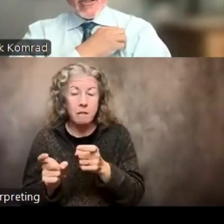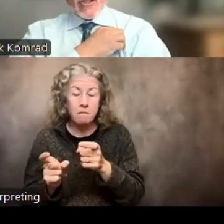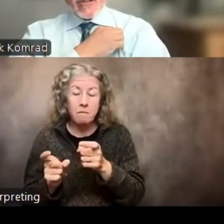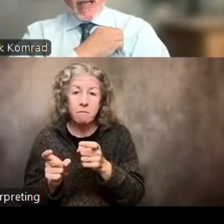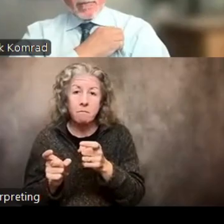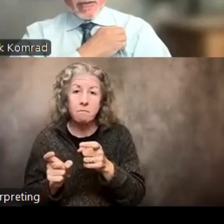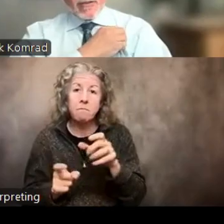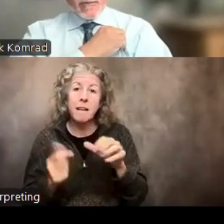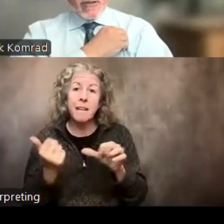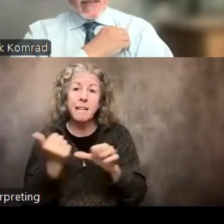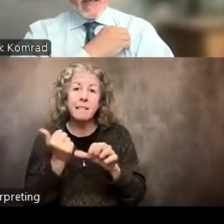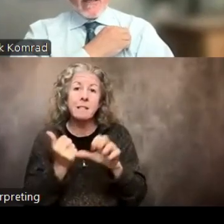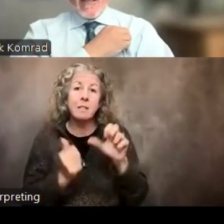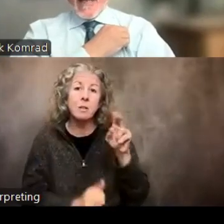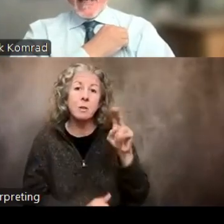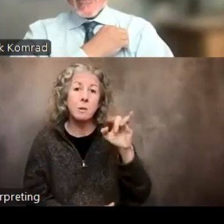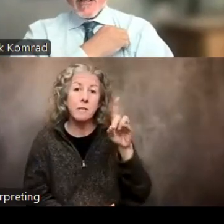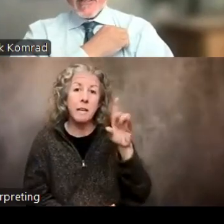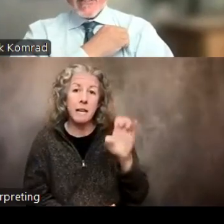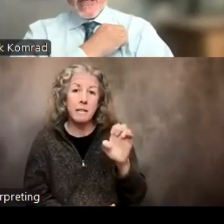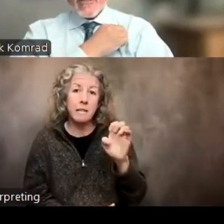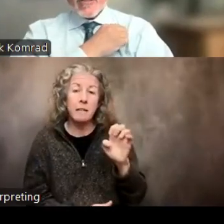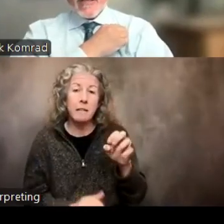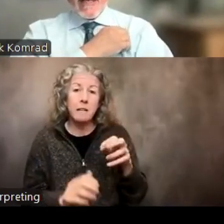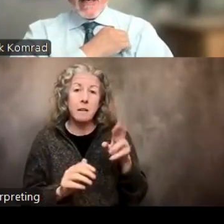suicide prescription and and studied them, and it turned out